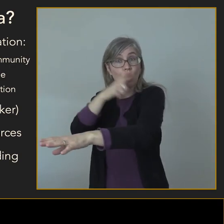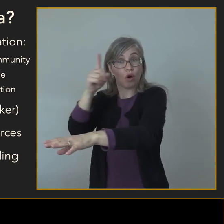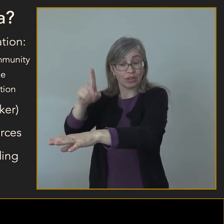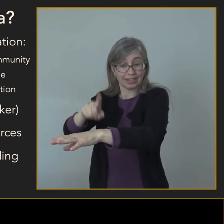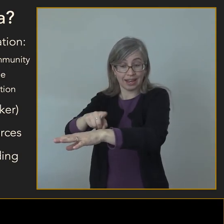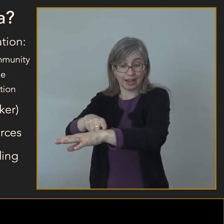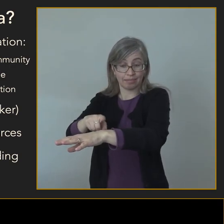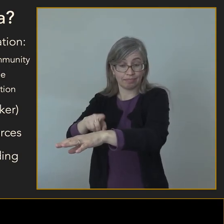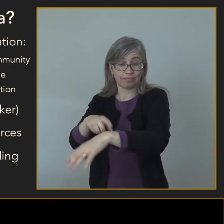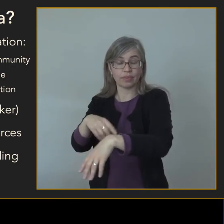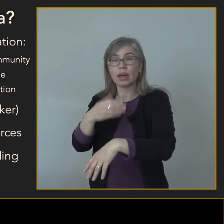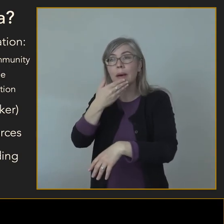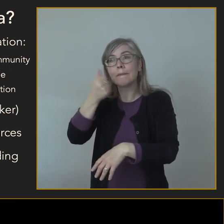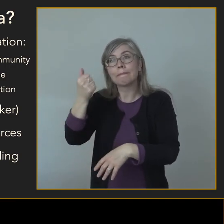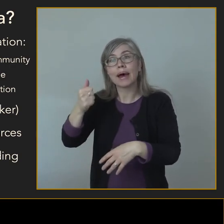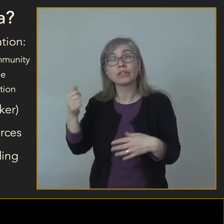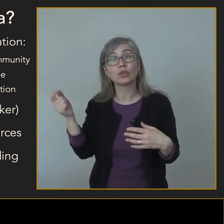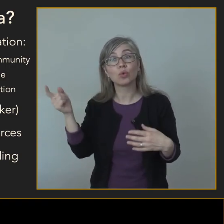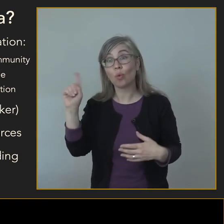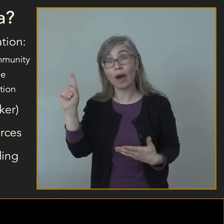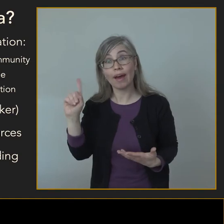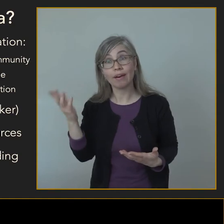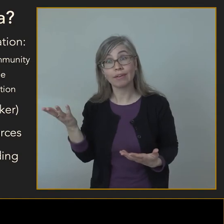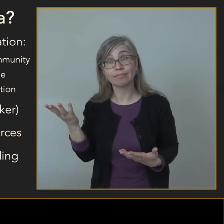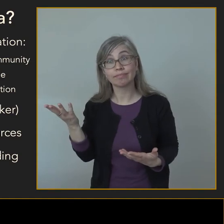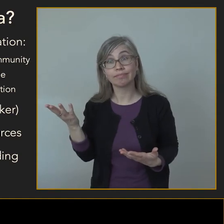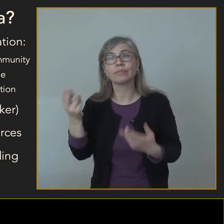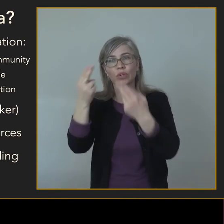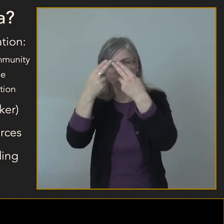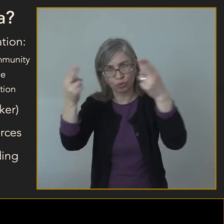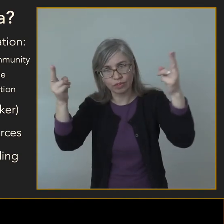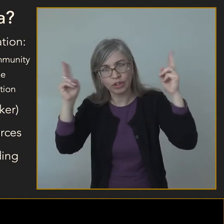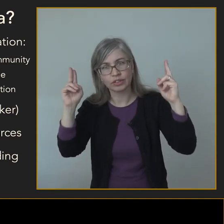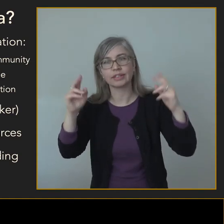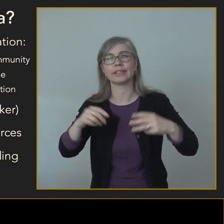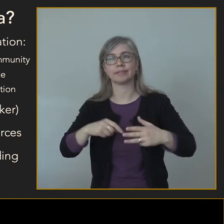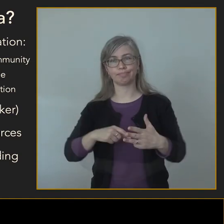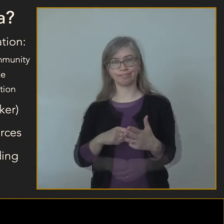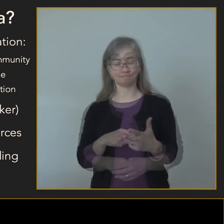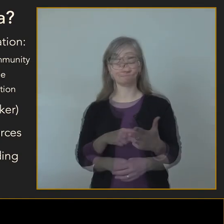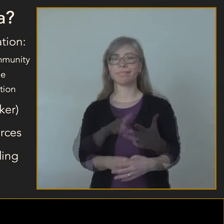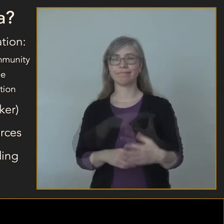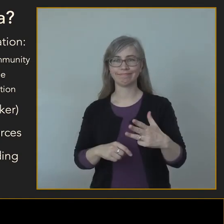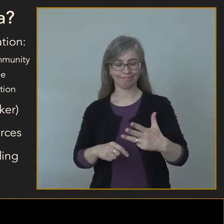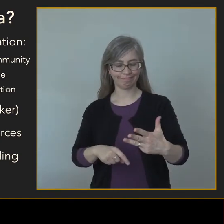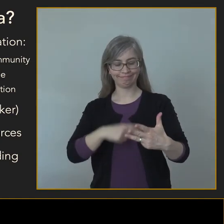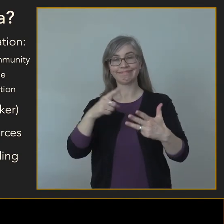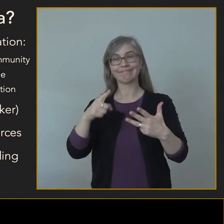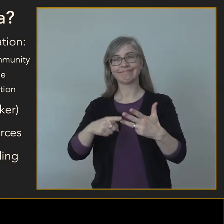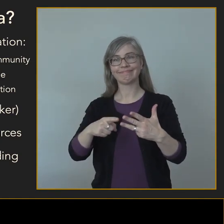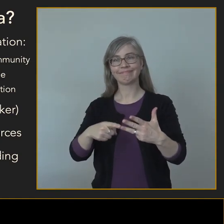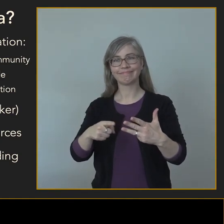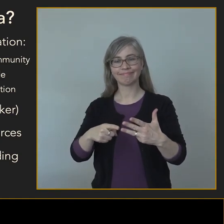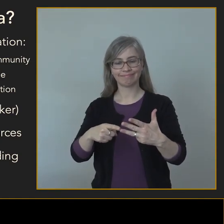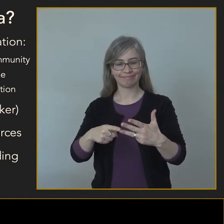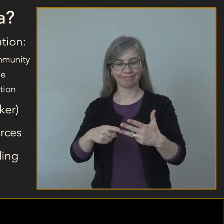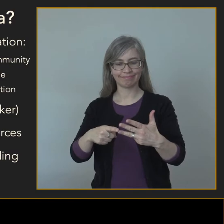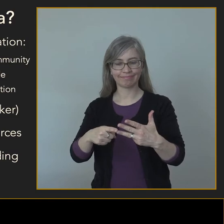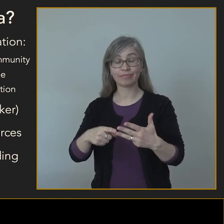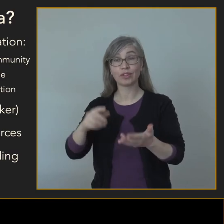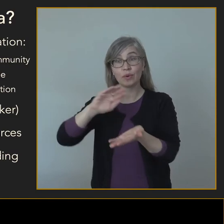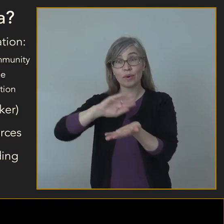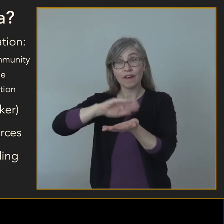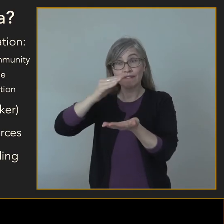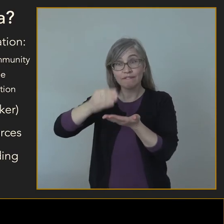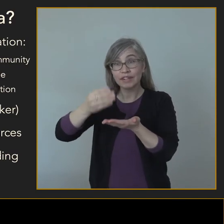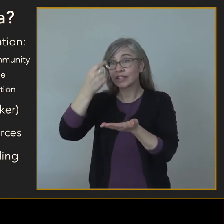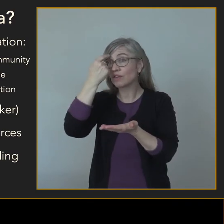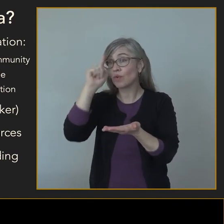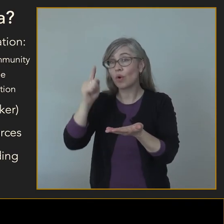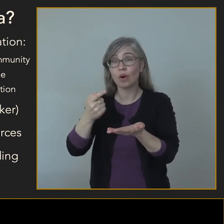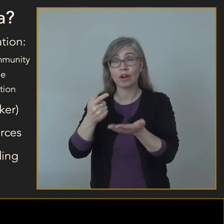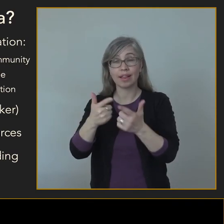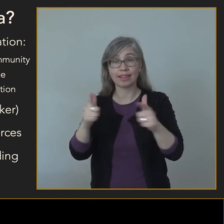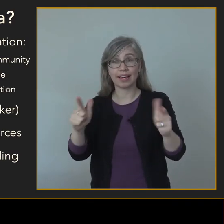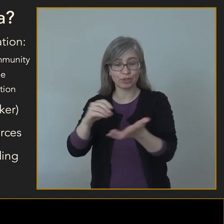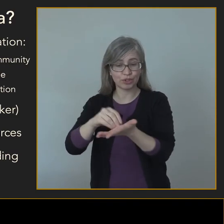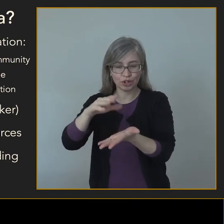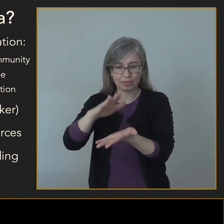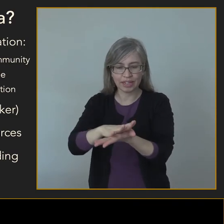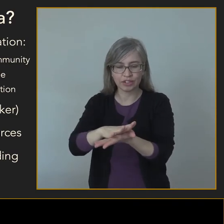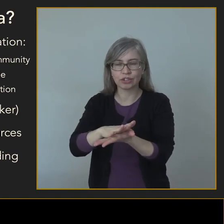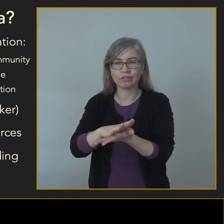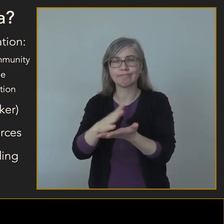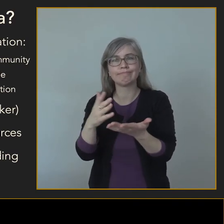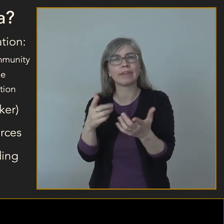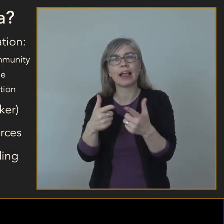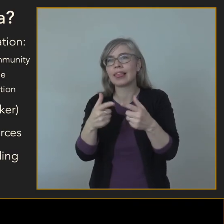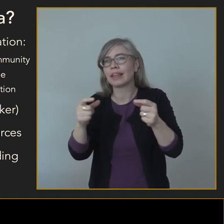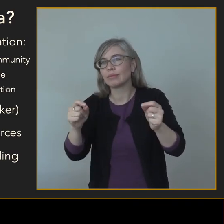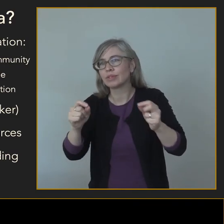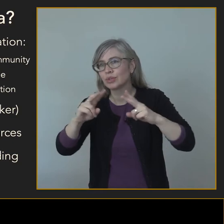In universities, again. Finally, if we consider how funding works...